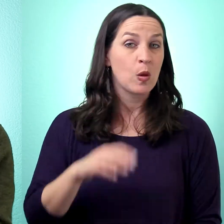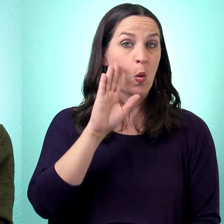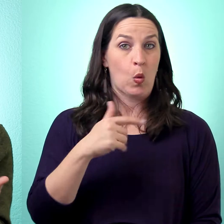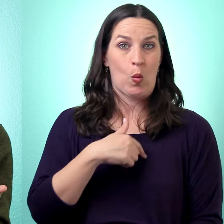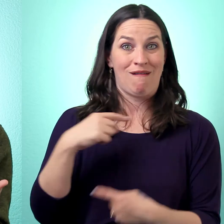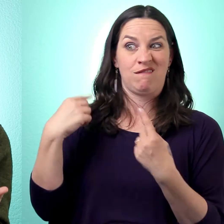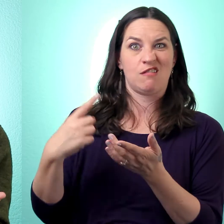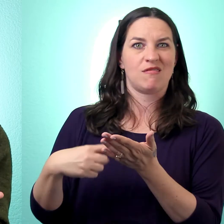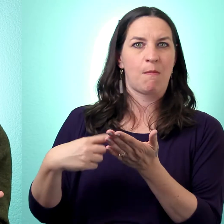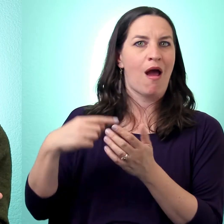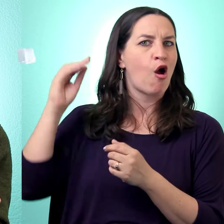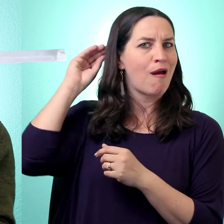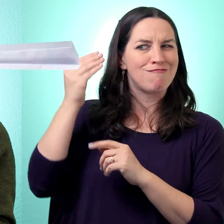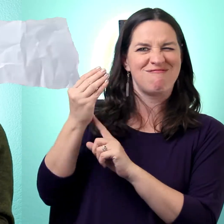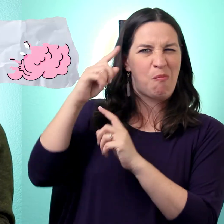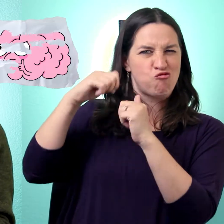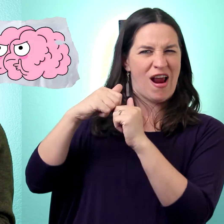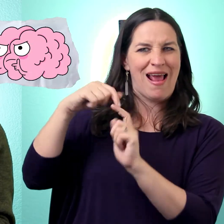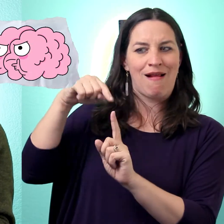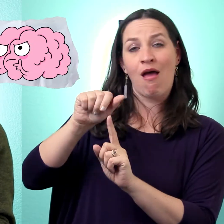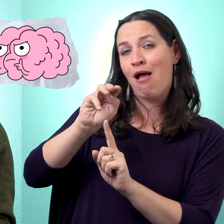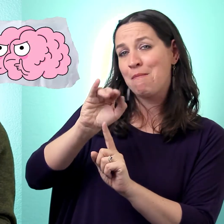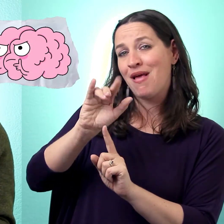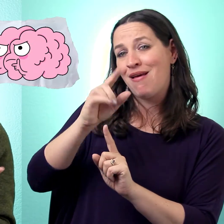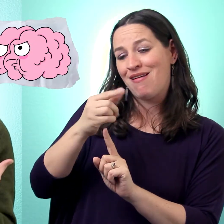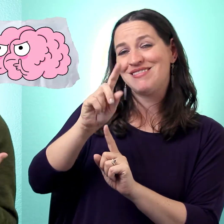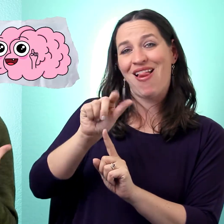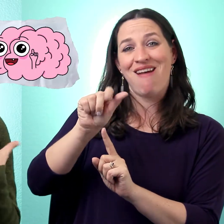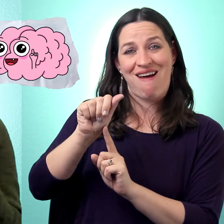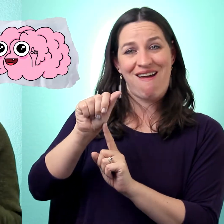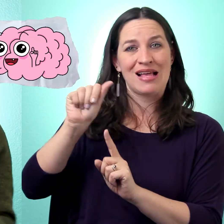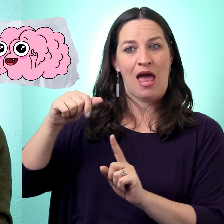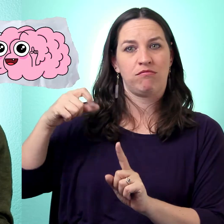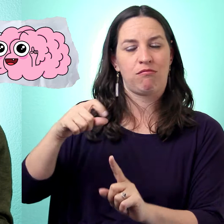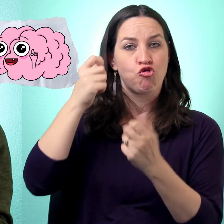As we've talked about up to this point, our amygdala back here can cause different reactions in our body.